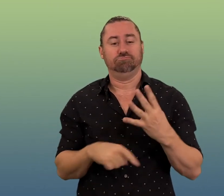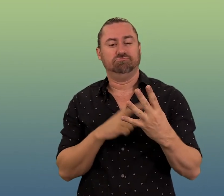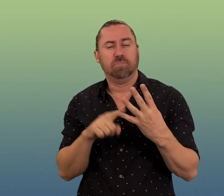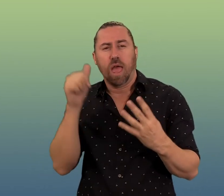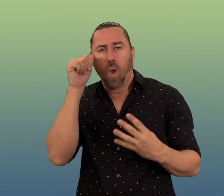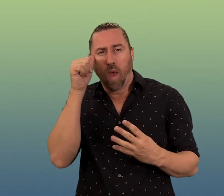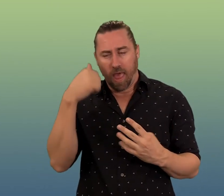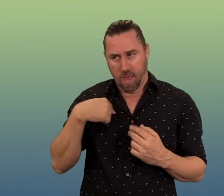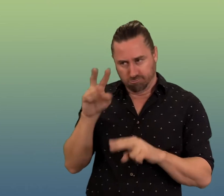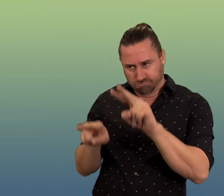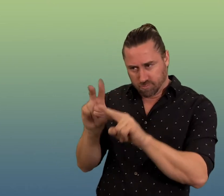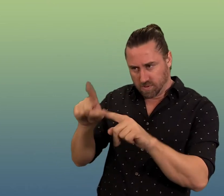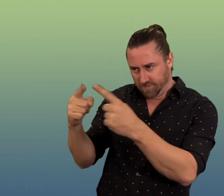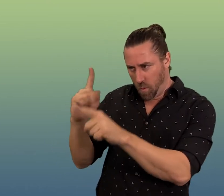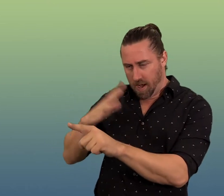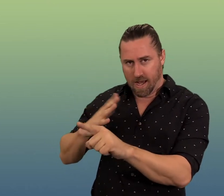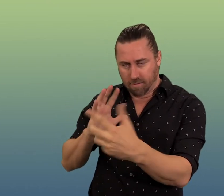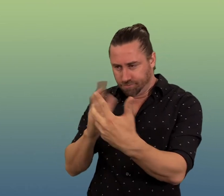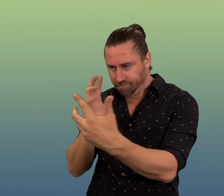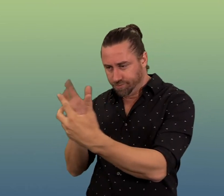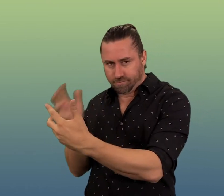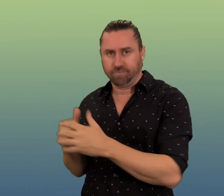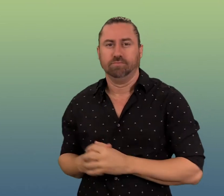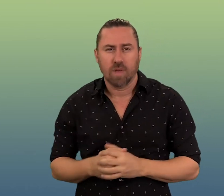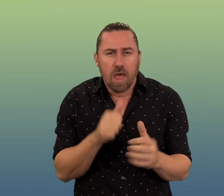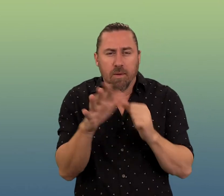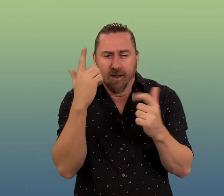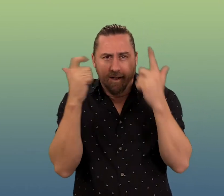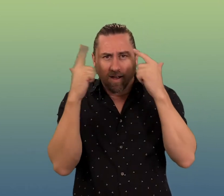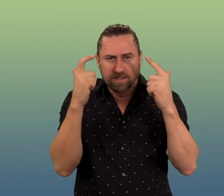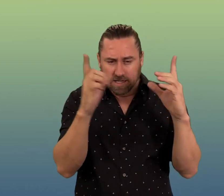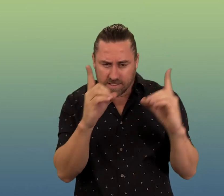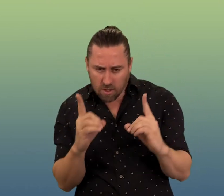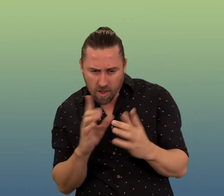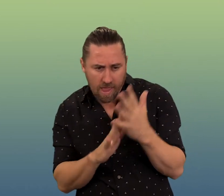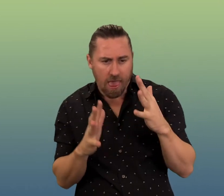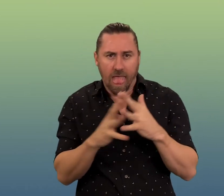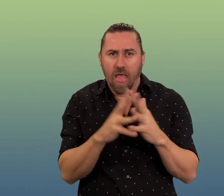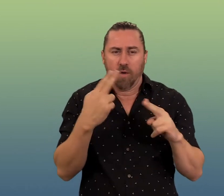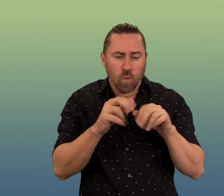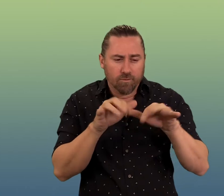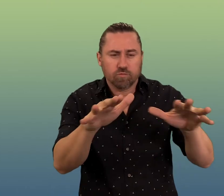awareness of difference and needs, creative design in infrastructure and services.